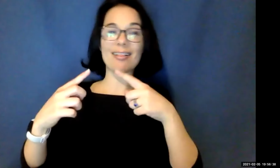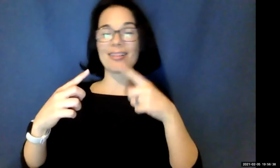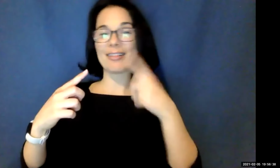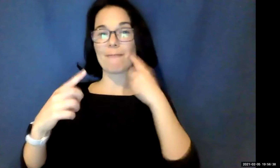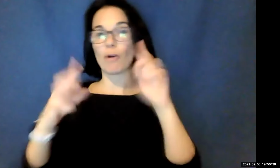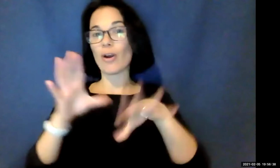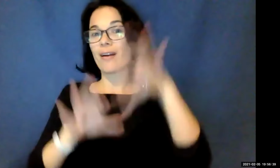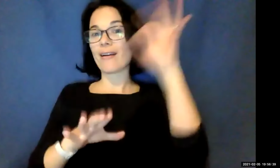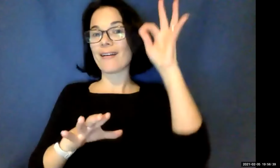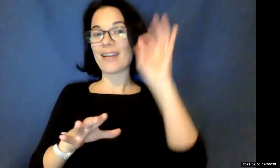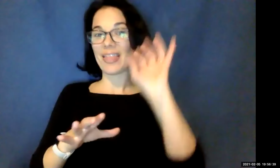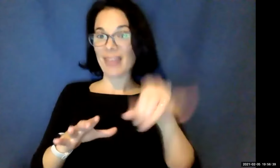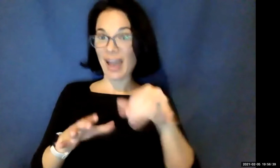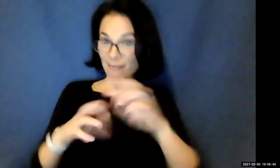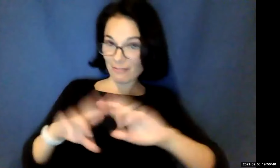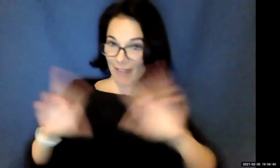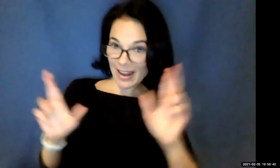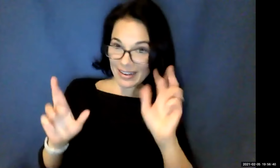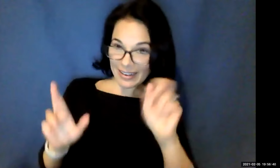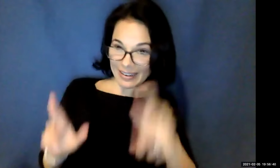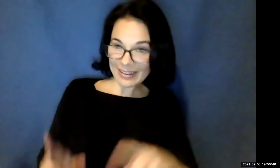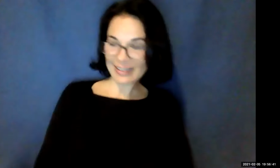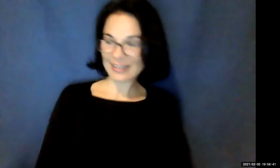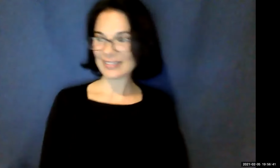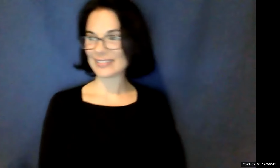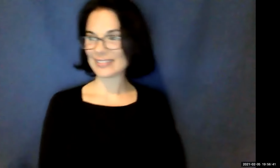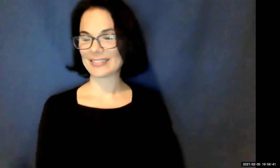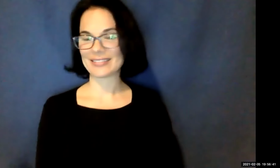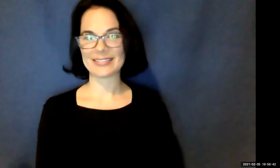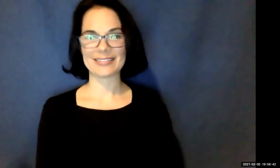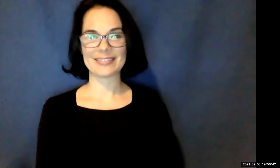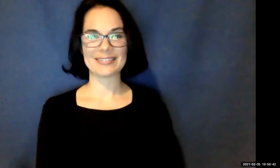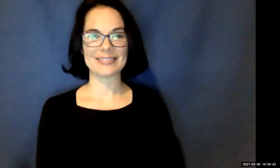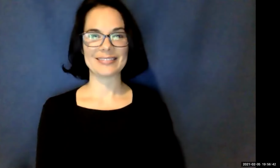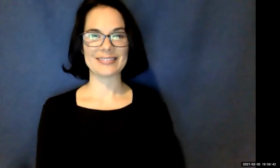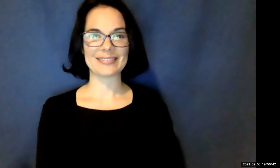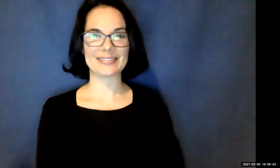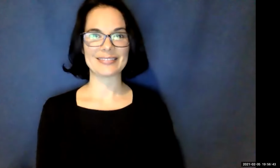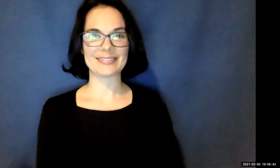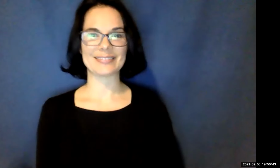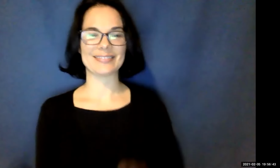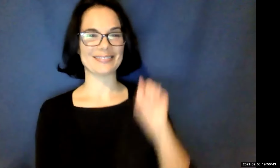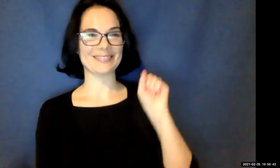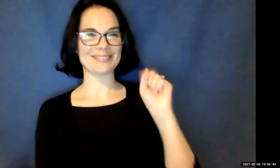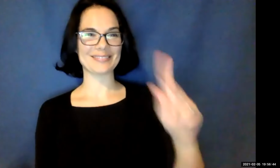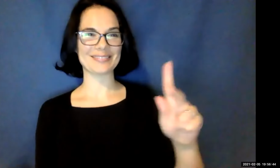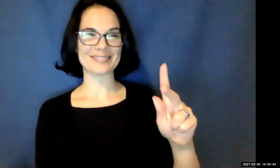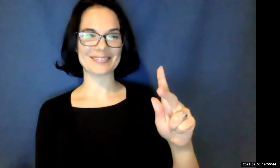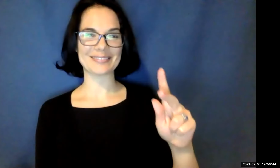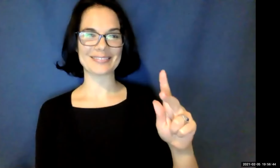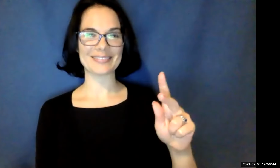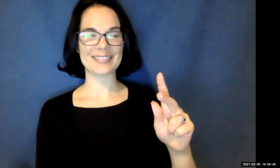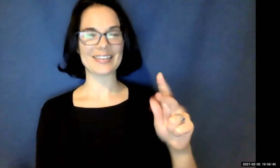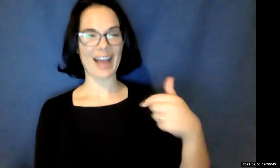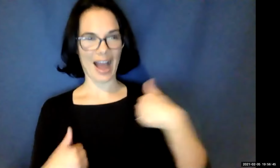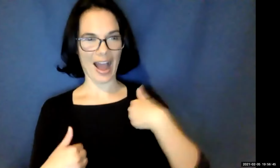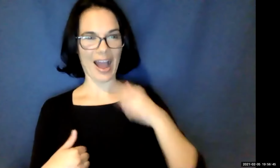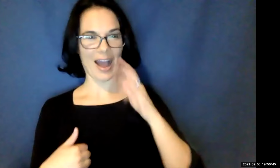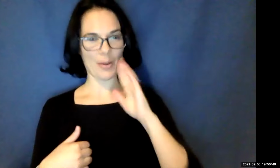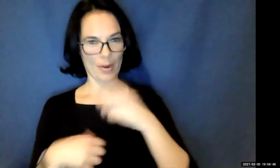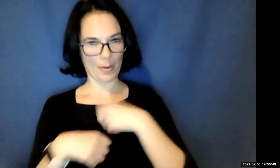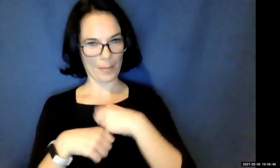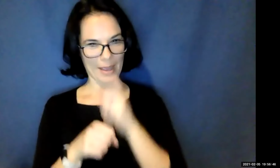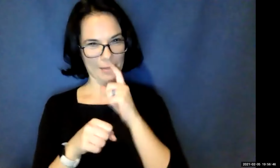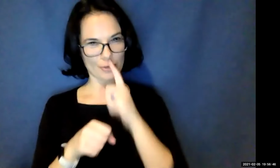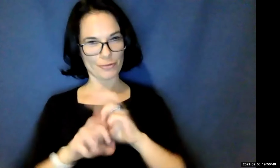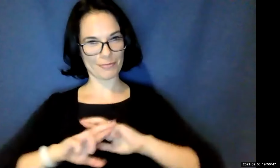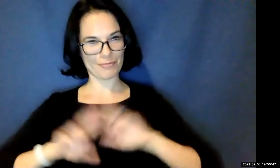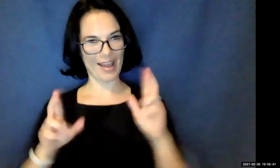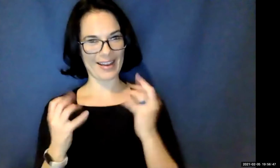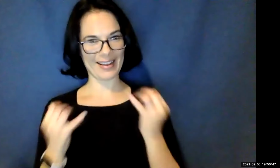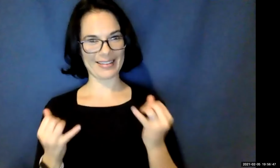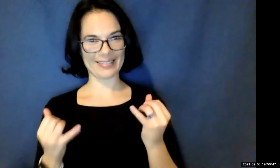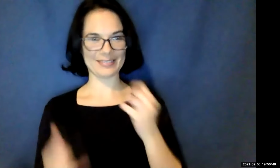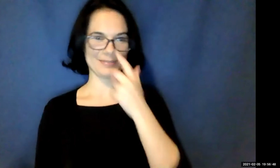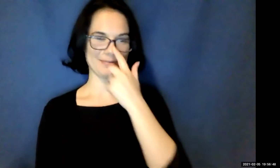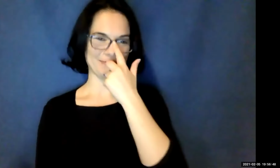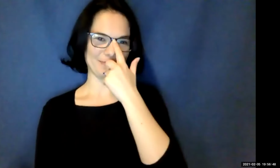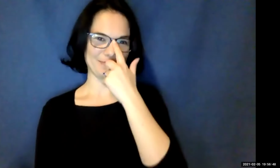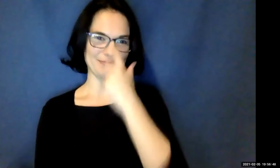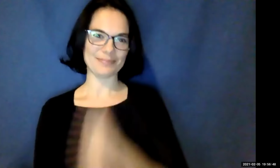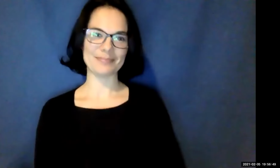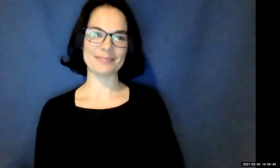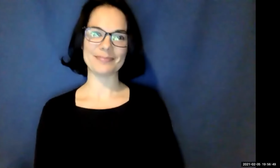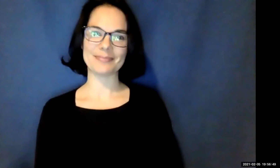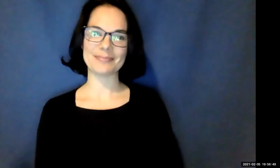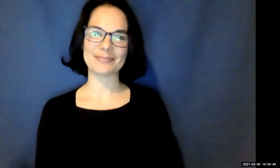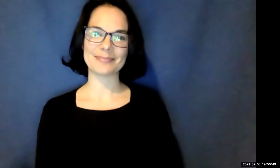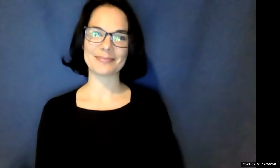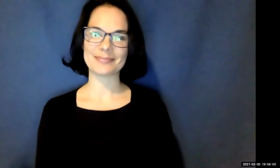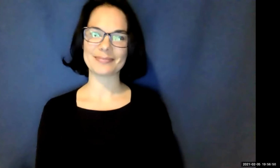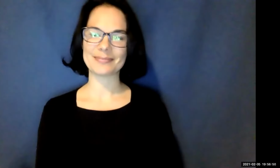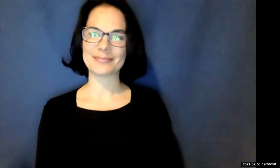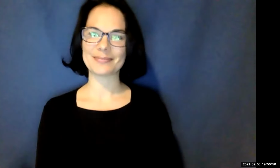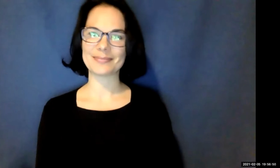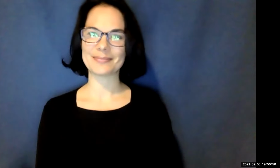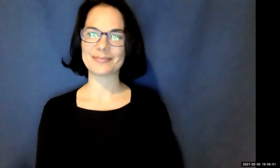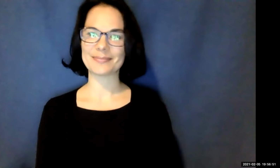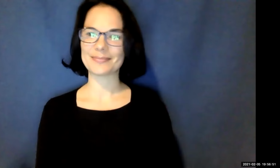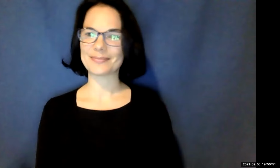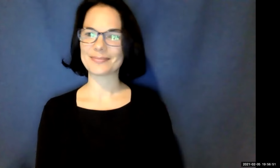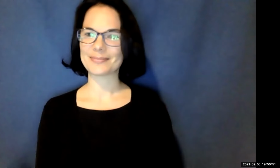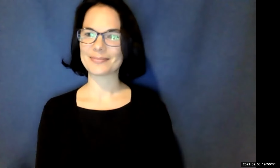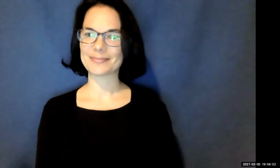Okay. I will make it ready.